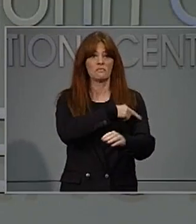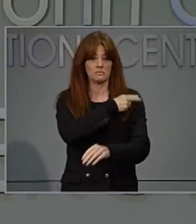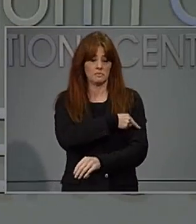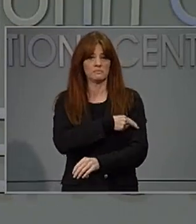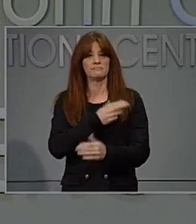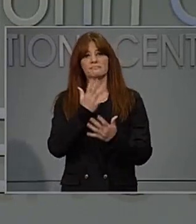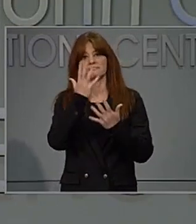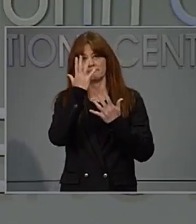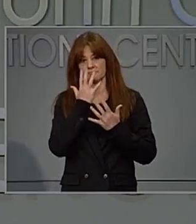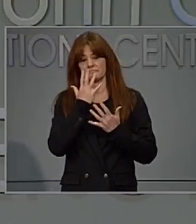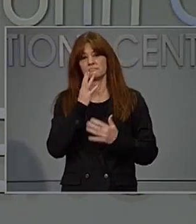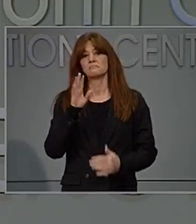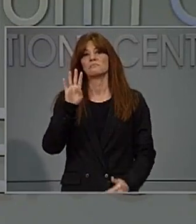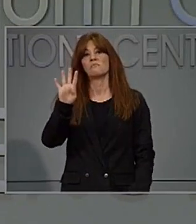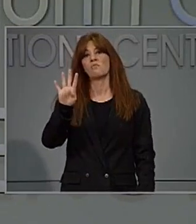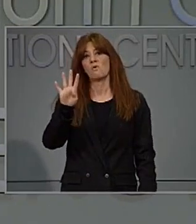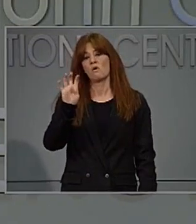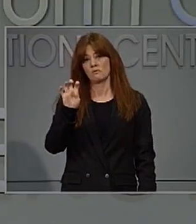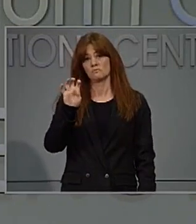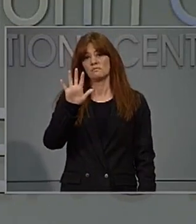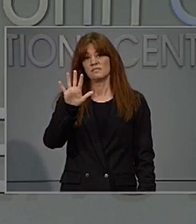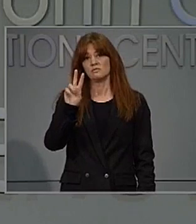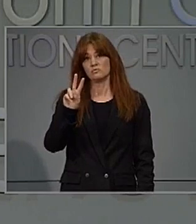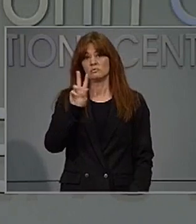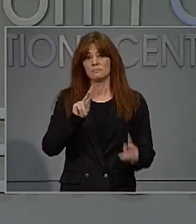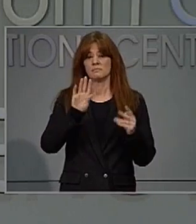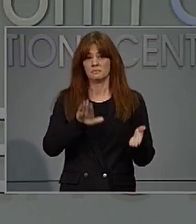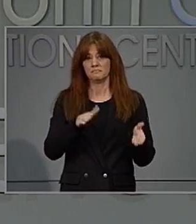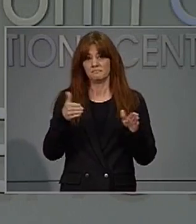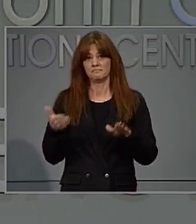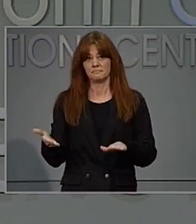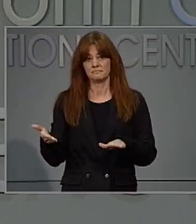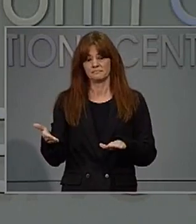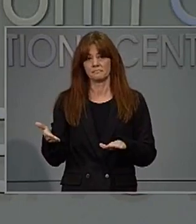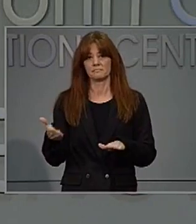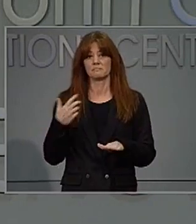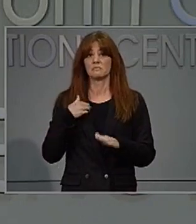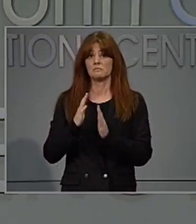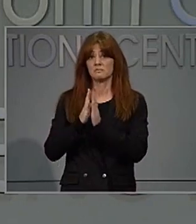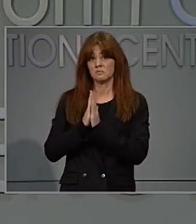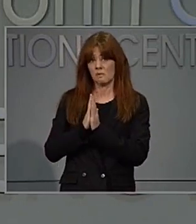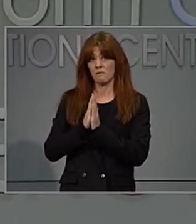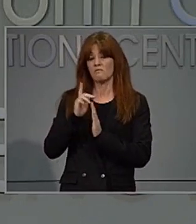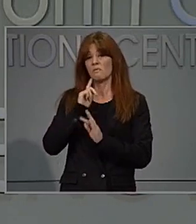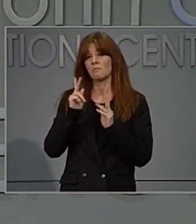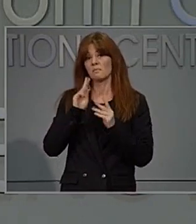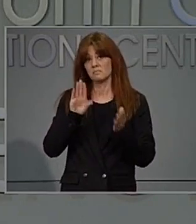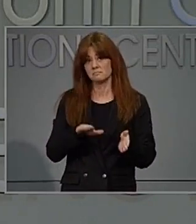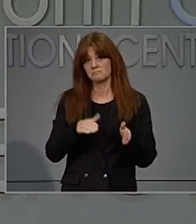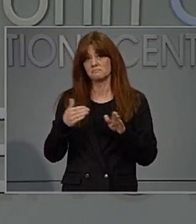AS OF TODAY, WE HAVE 12,256 CONFIRMED CASES, 534 PEOPLE IN